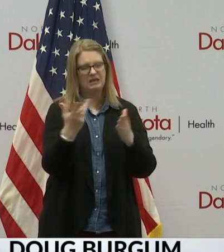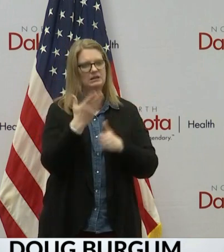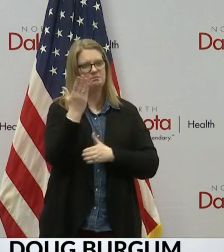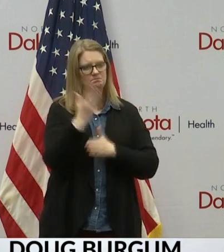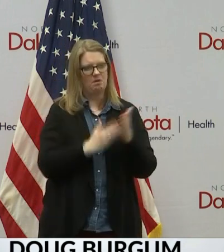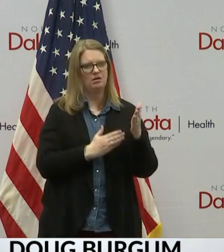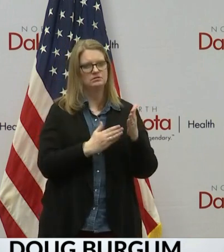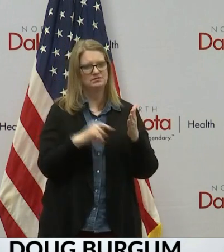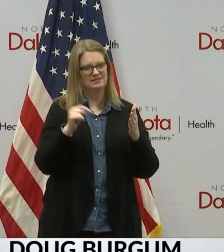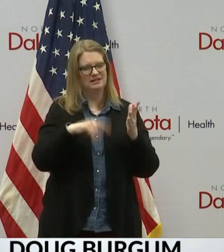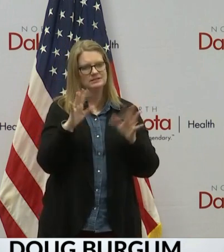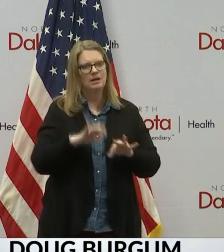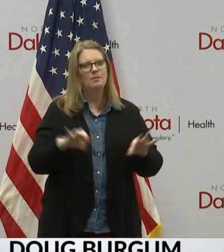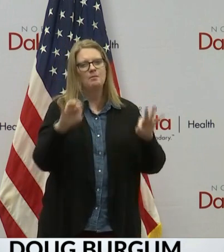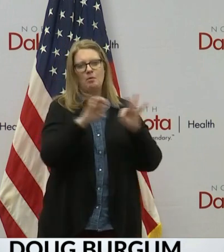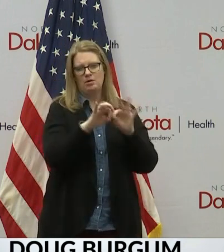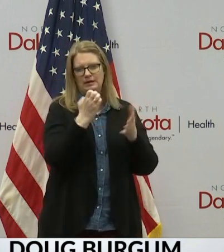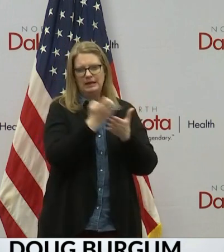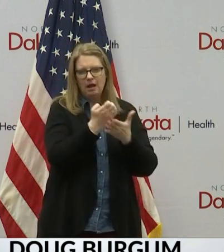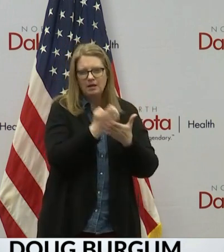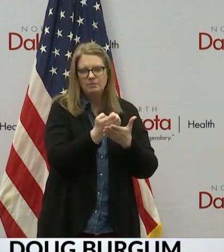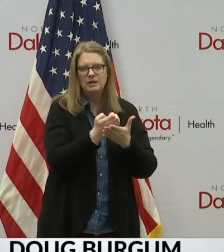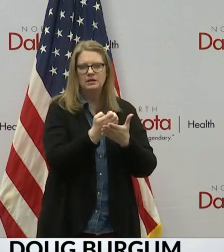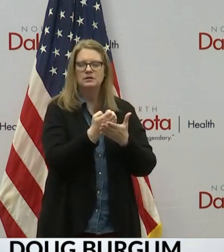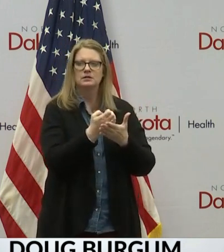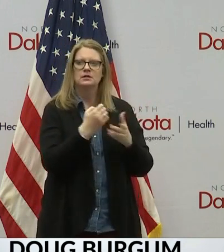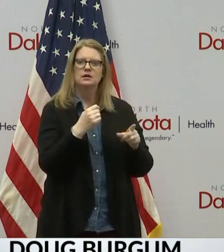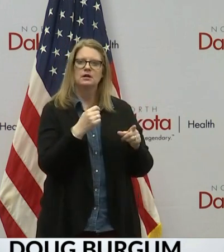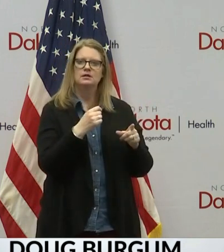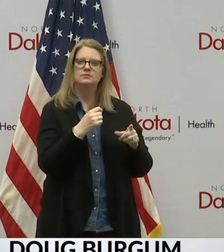NEXT STOPIC WE WANT TO TALK